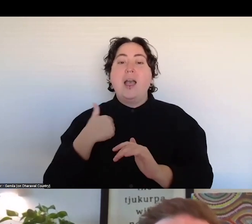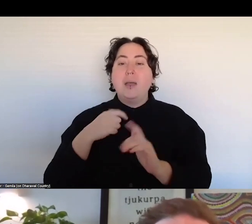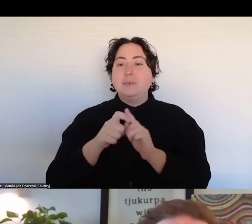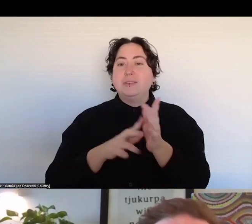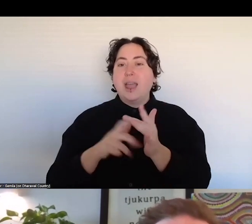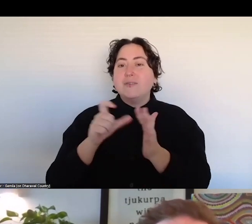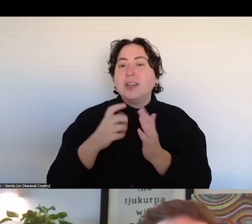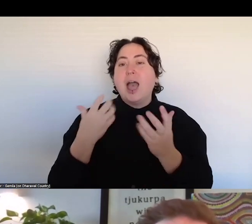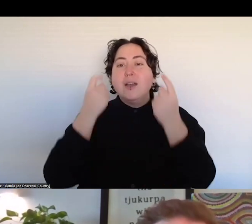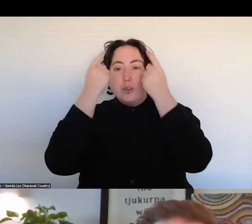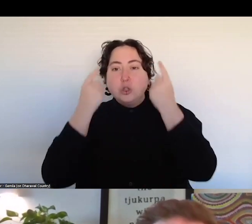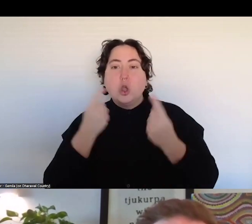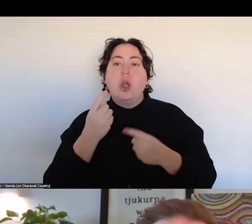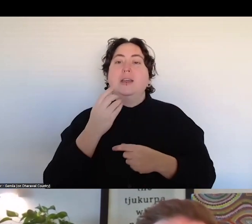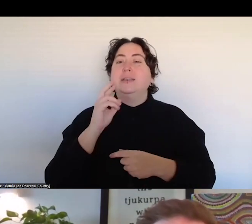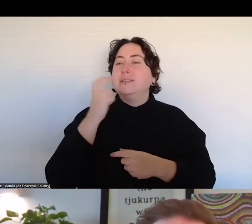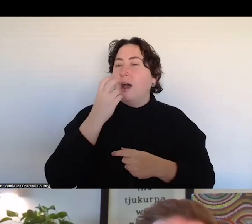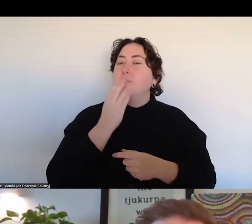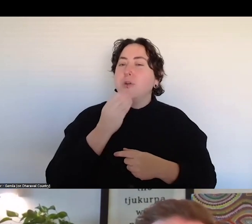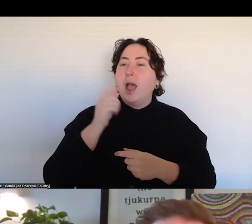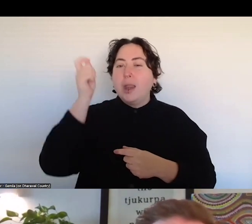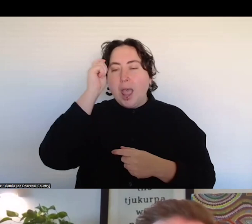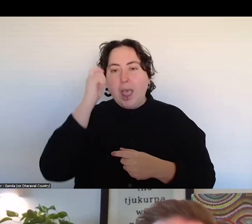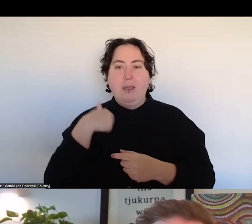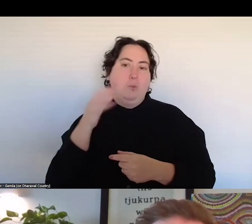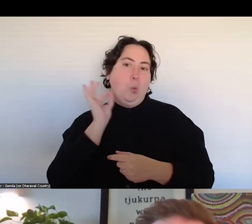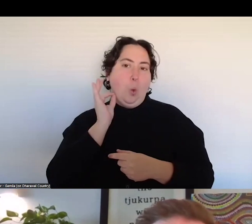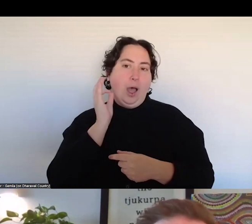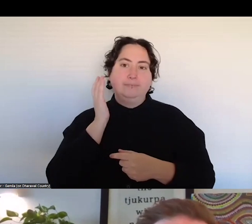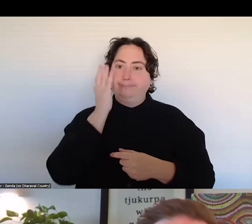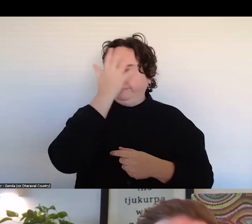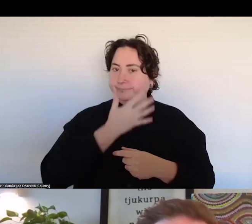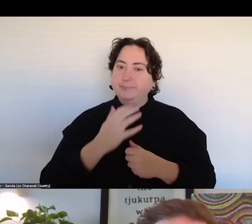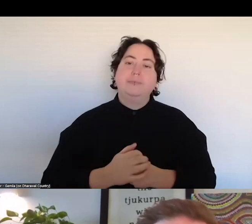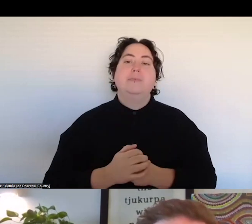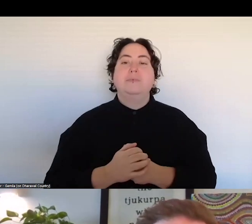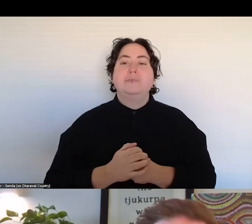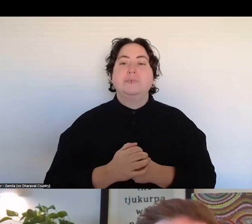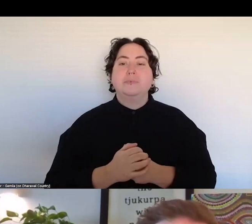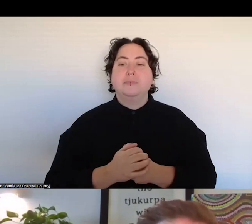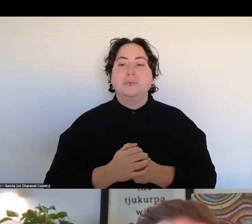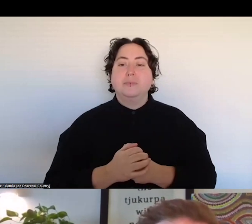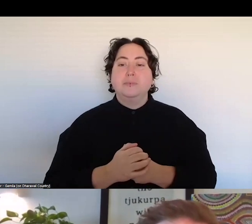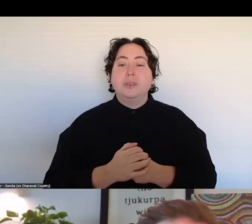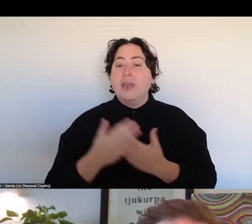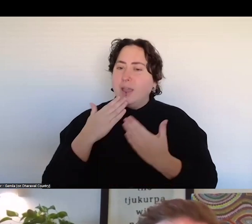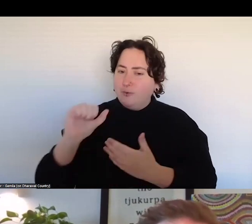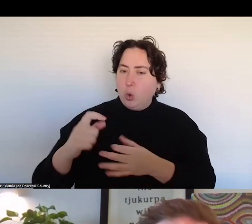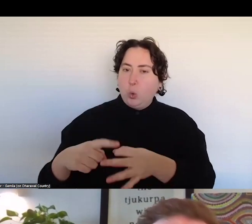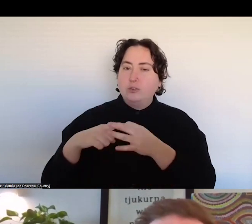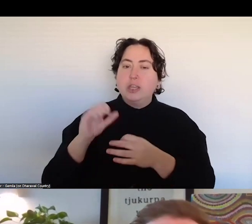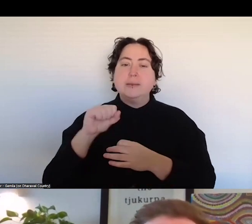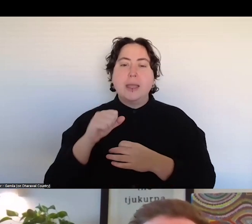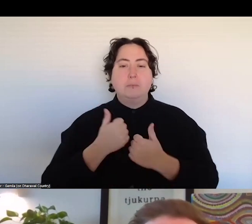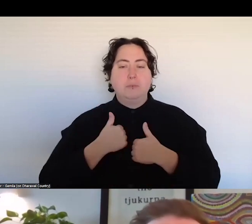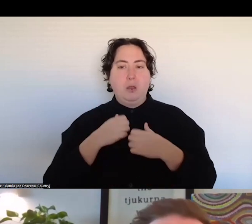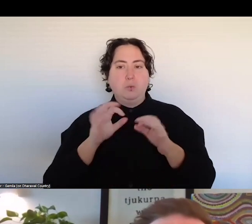and I am Caucasian. Thanks for your question. Outer Urban Project has undertaken a range